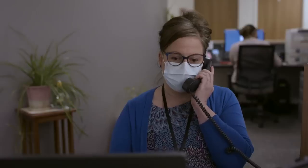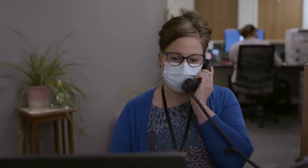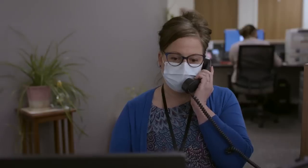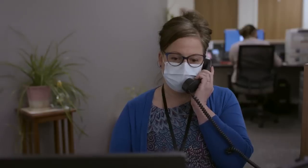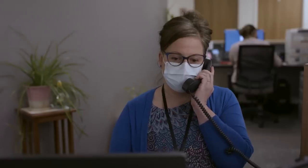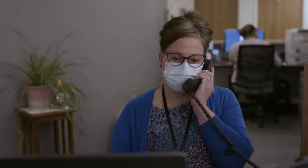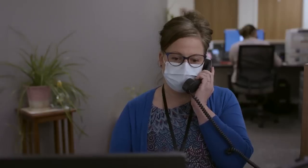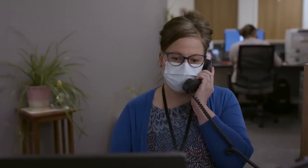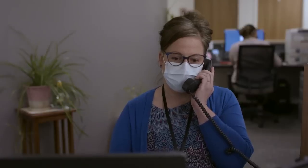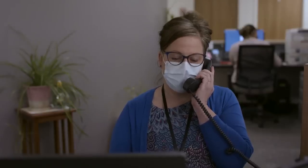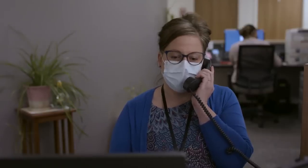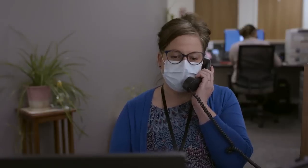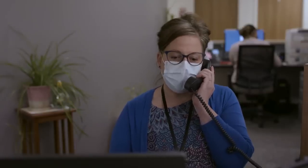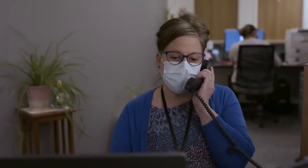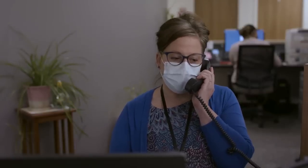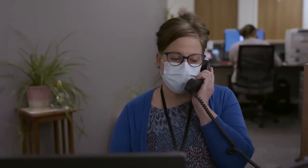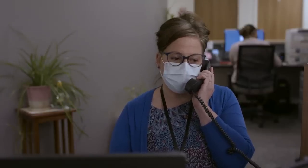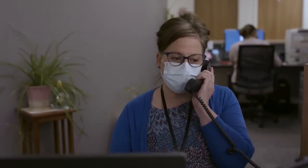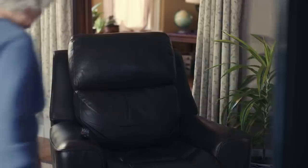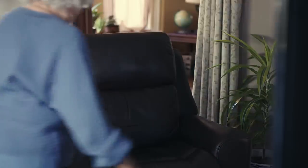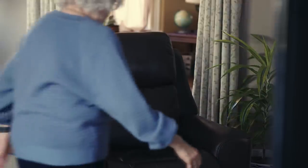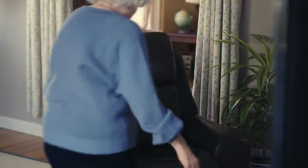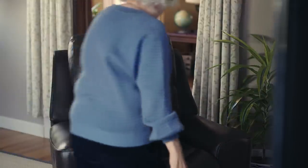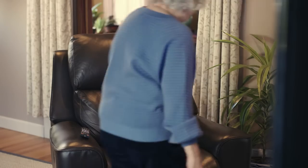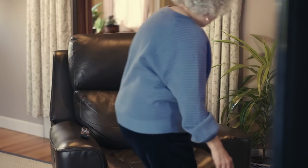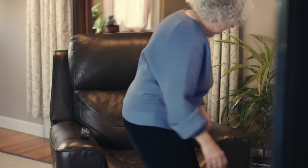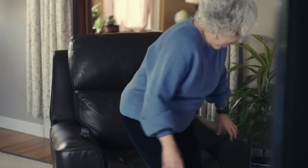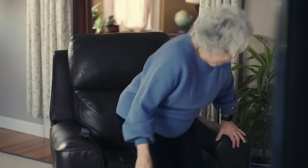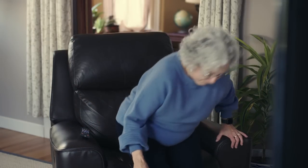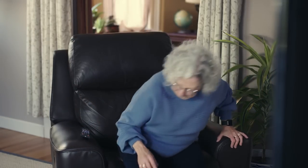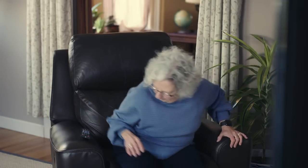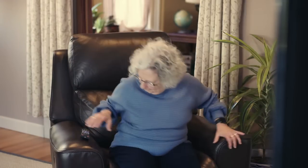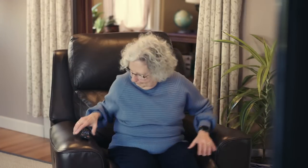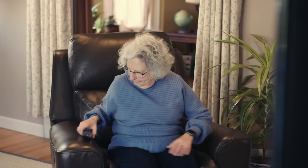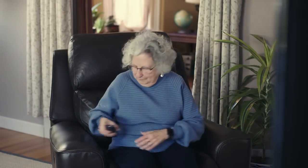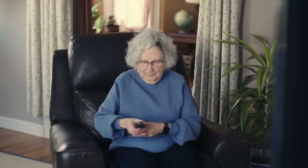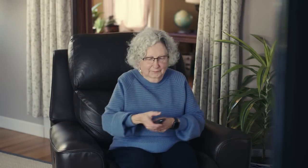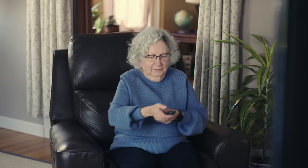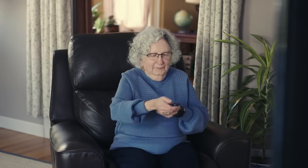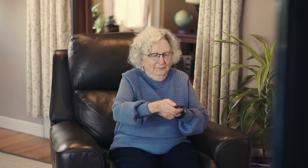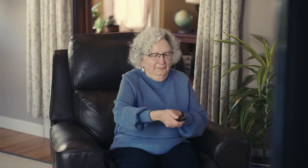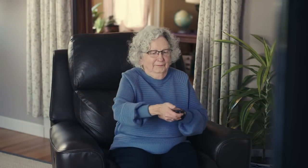I’ll let you know as soon as someone answers. Thank you. Office staff should either message the patient through the online patient portal